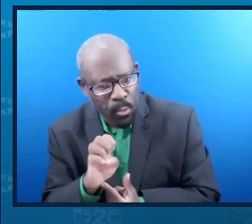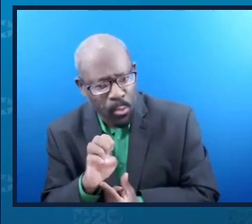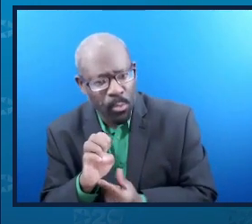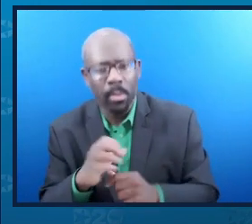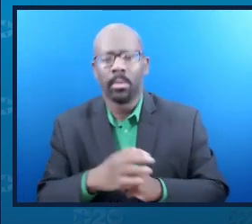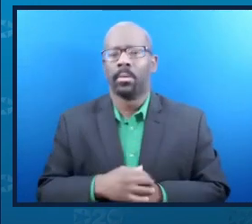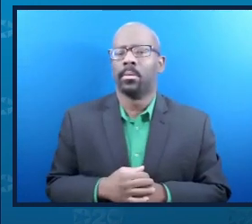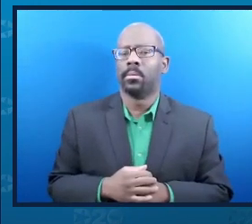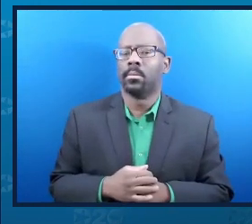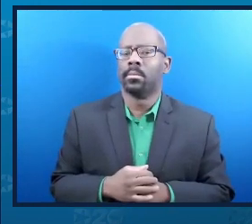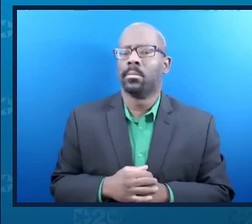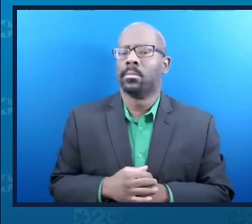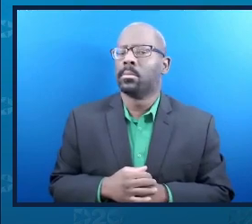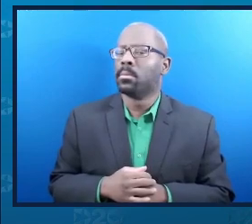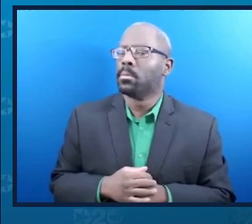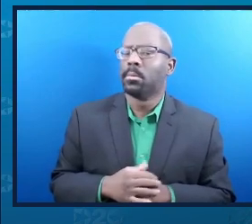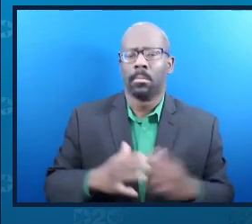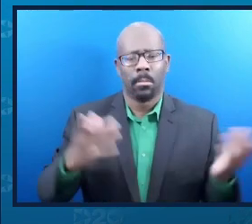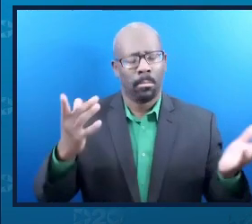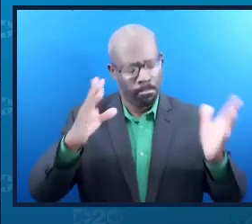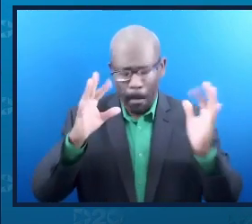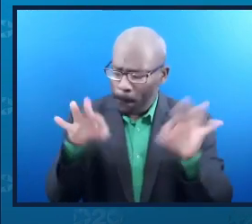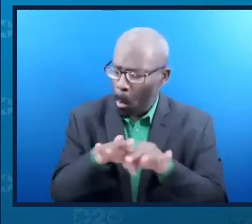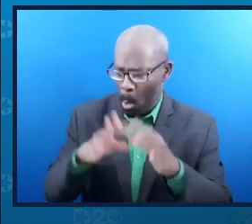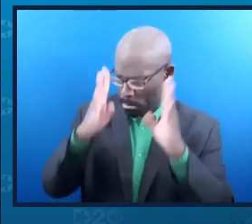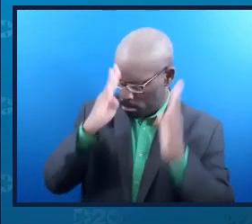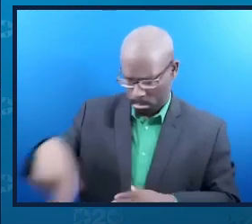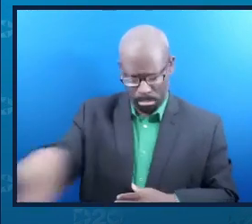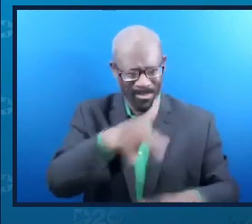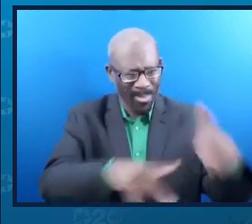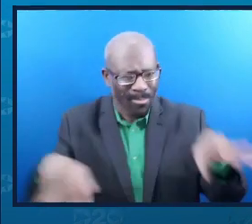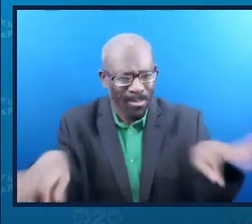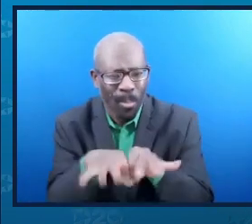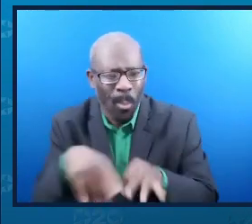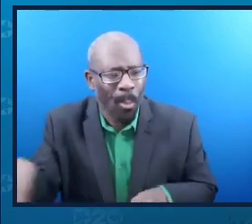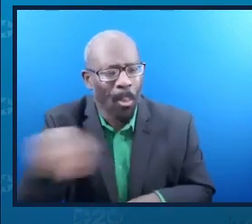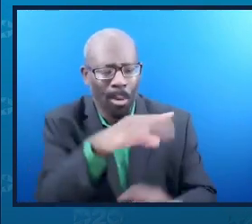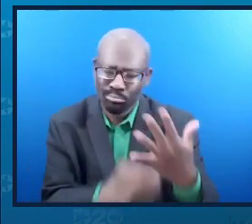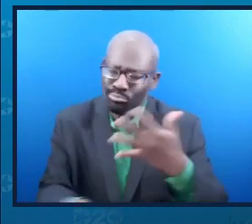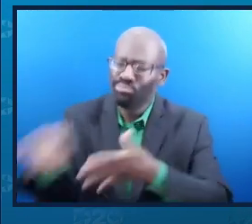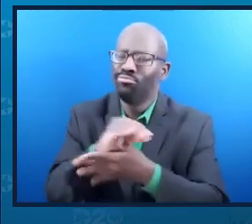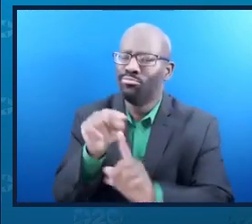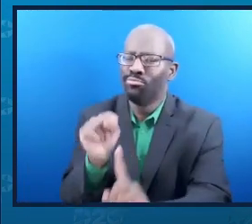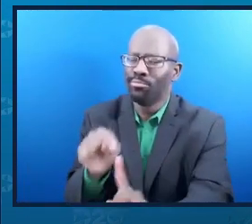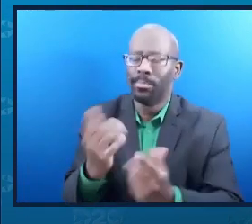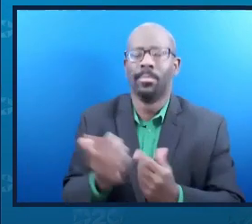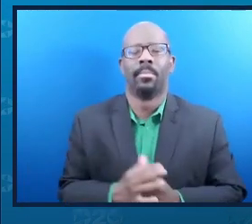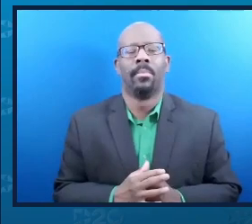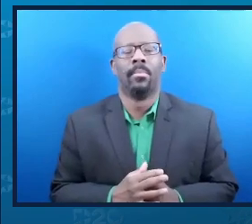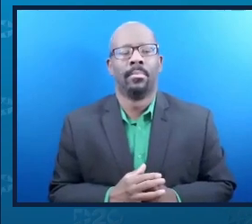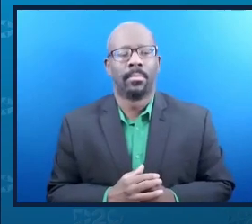THAN HE WILL CARE ABOUT HIMSELF.